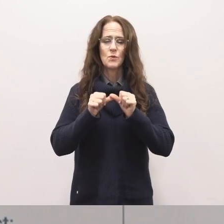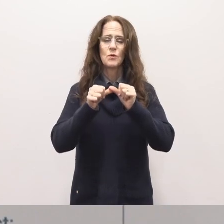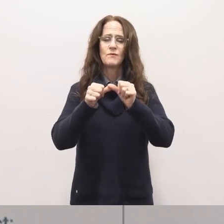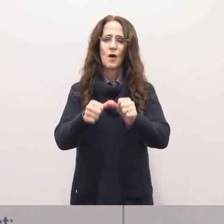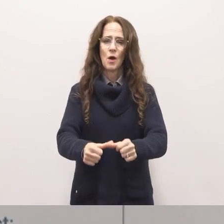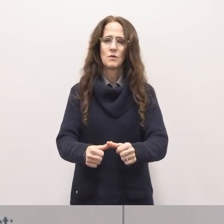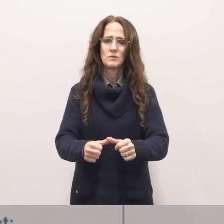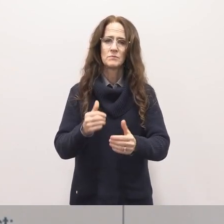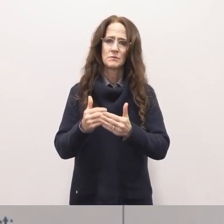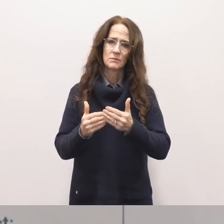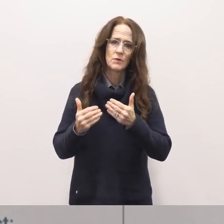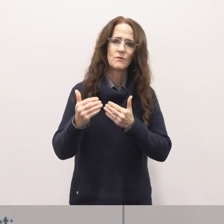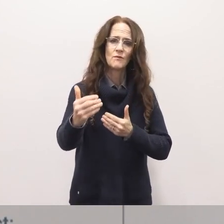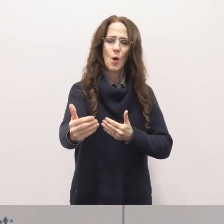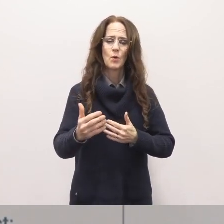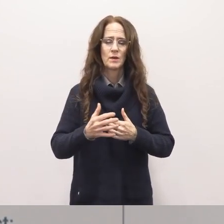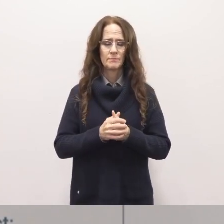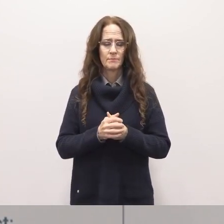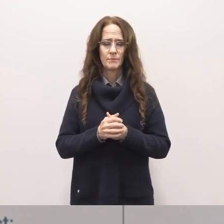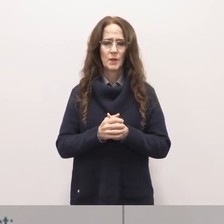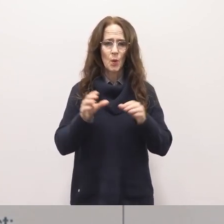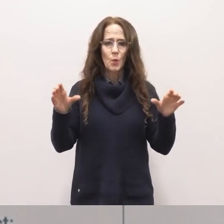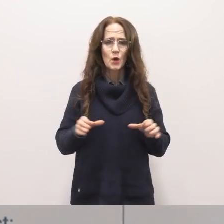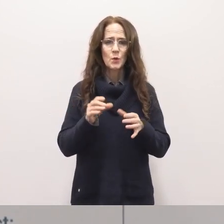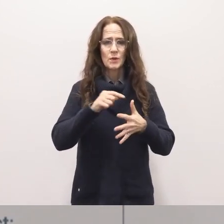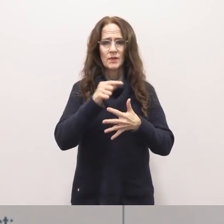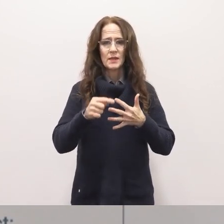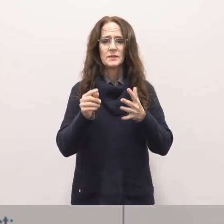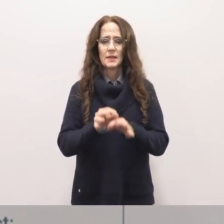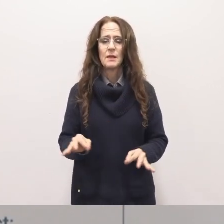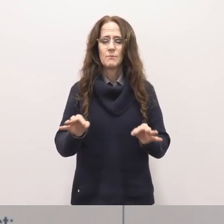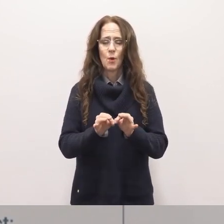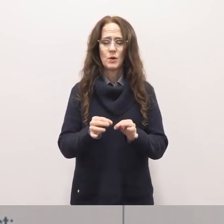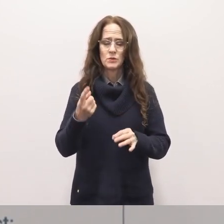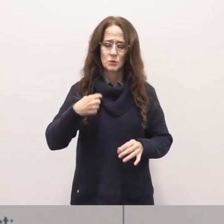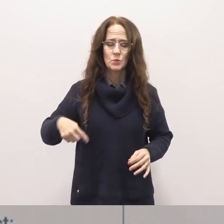this is what we're gonna do, this is very important to us...